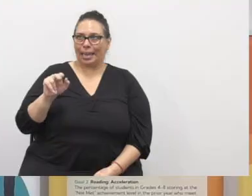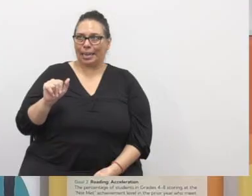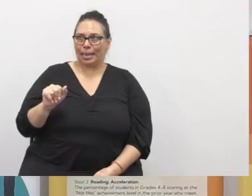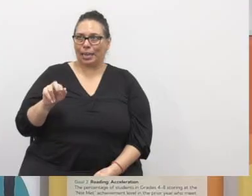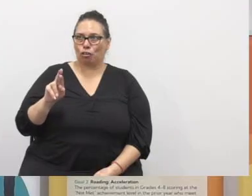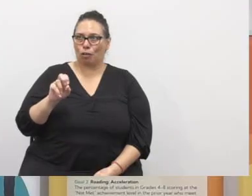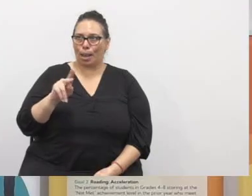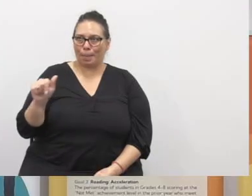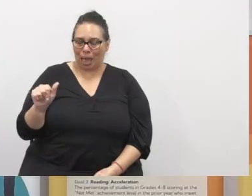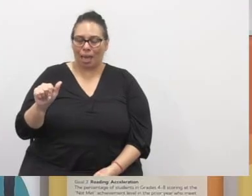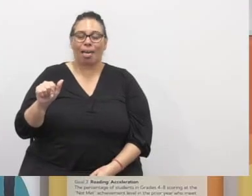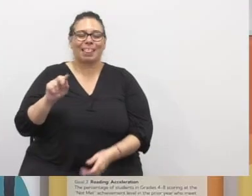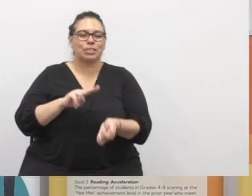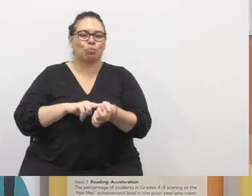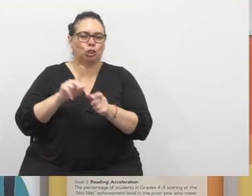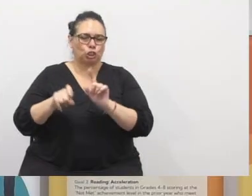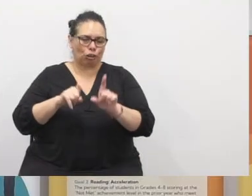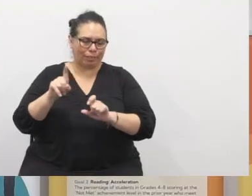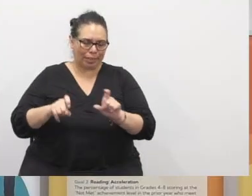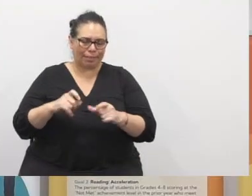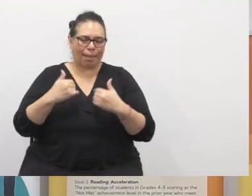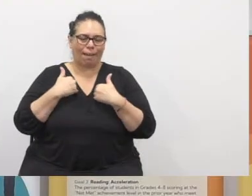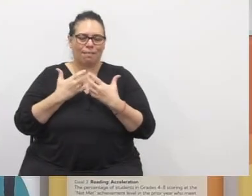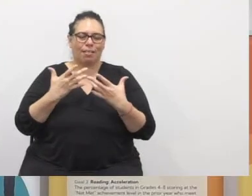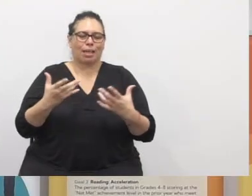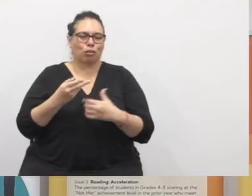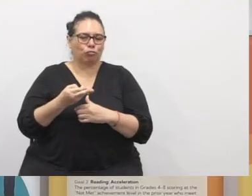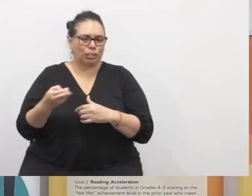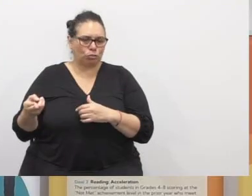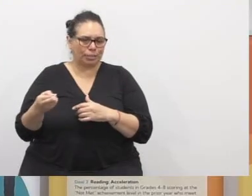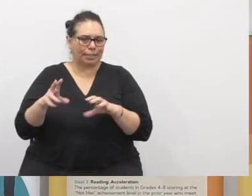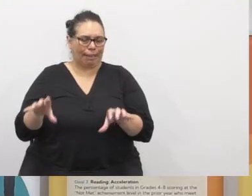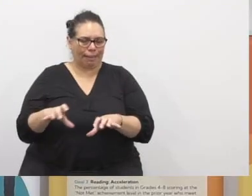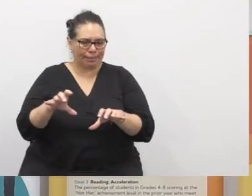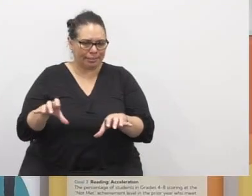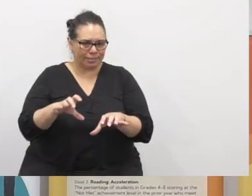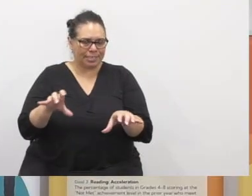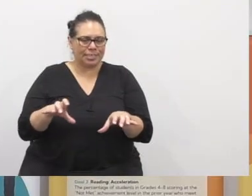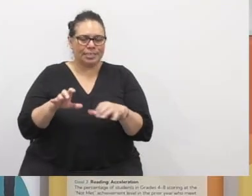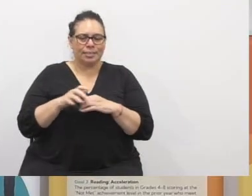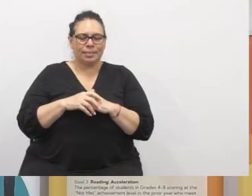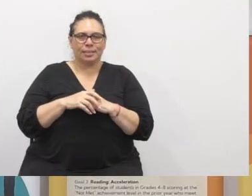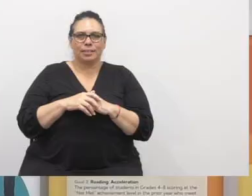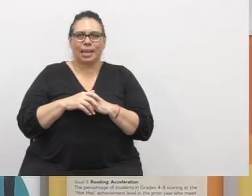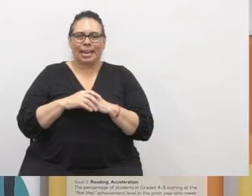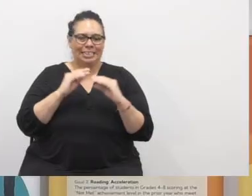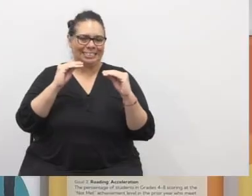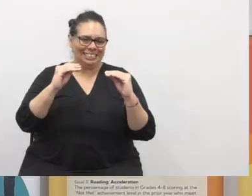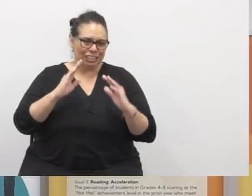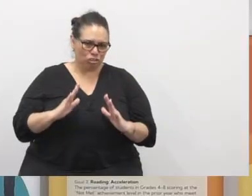the owner of the pulse survey. They have a lot of resources and activities that are very teacher user friendly.